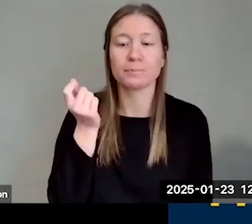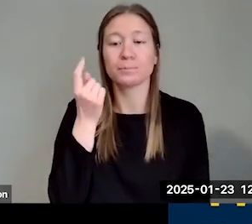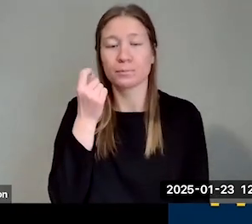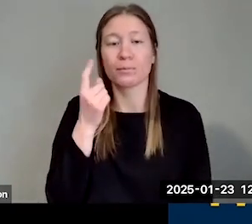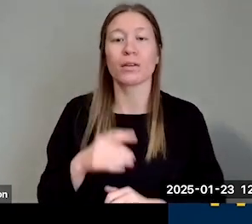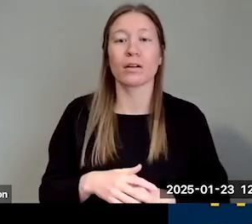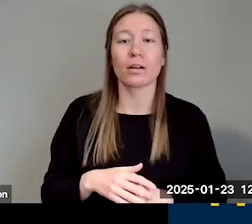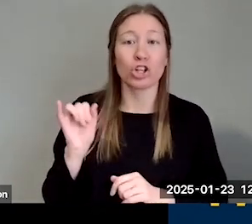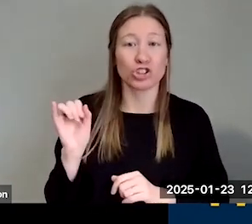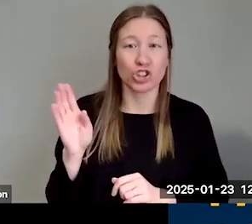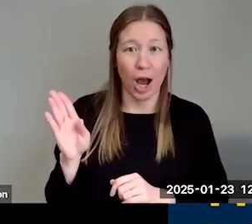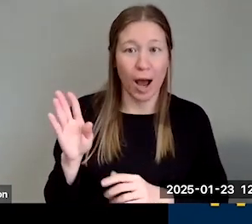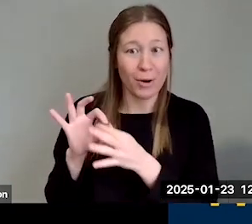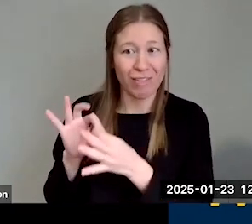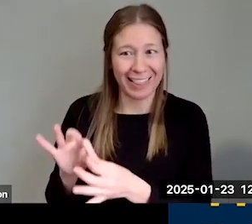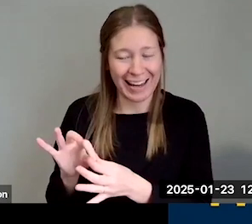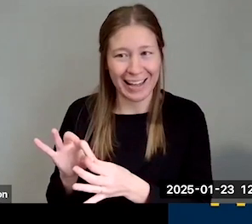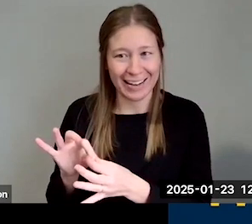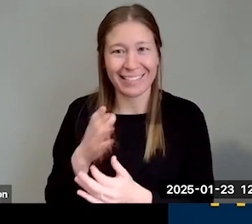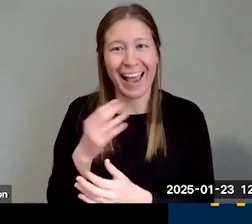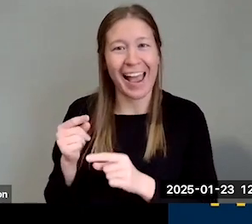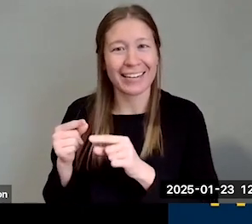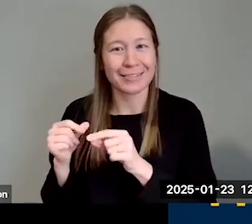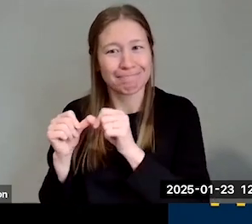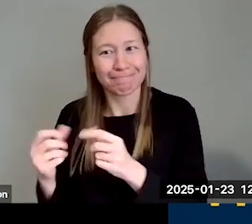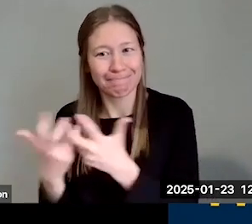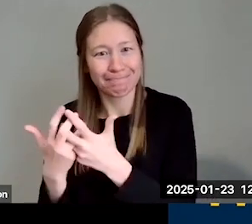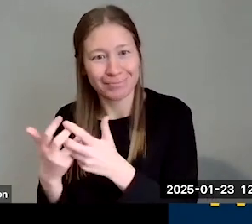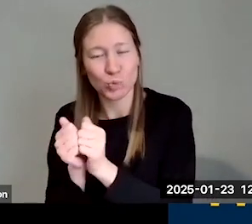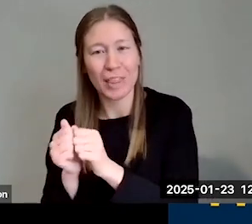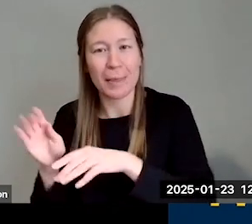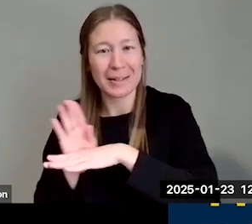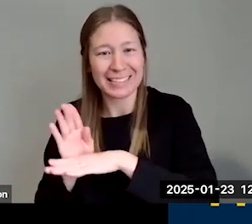and consistent with business necessity" really means that an employer